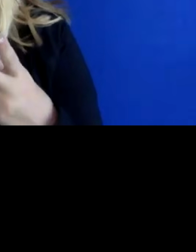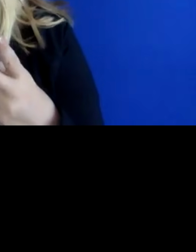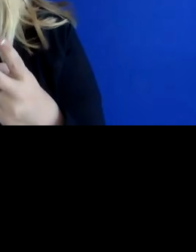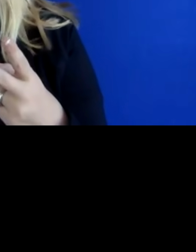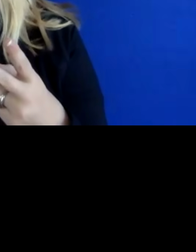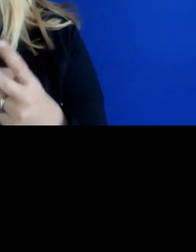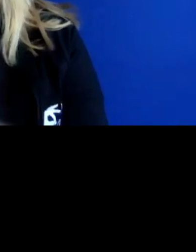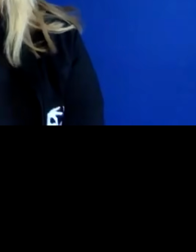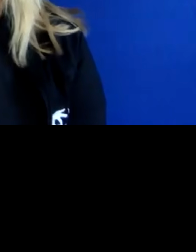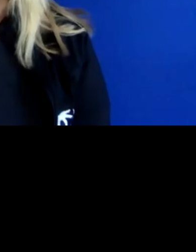Have a great day!